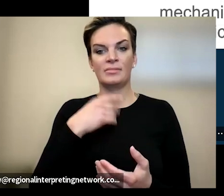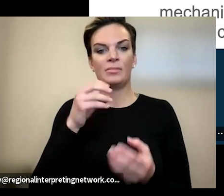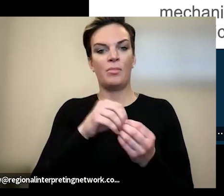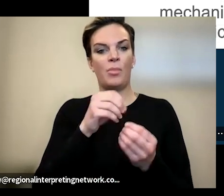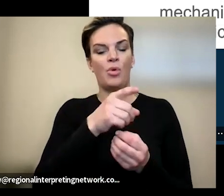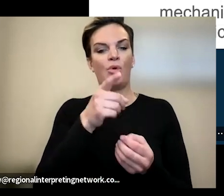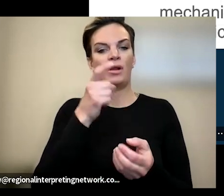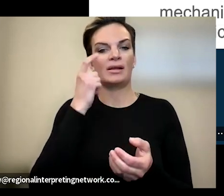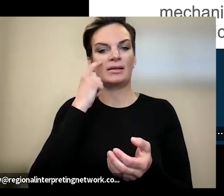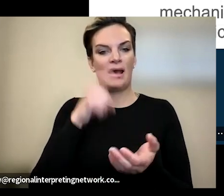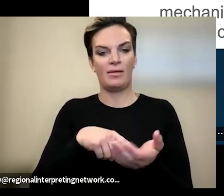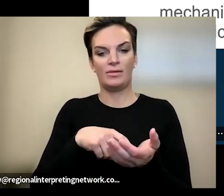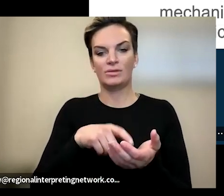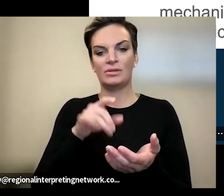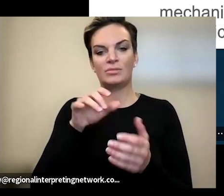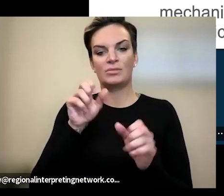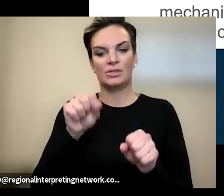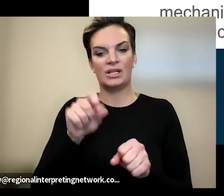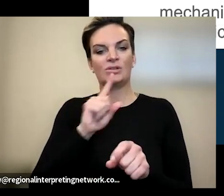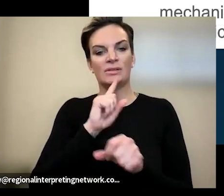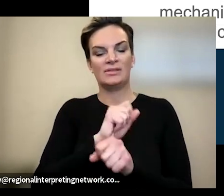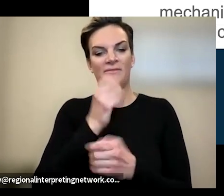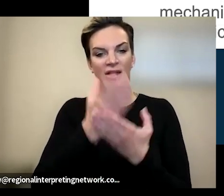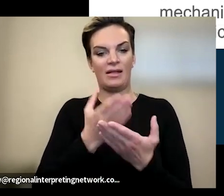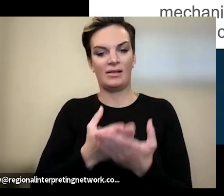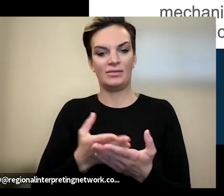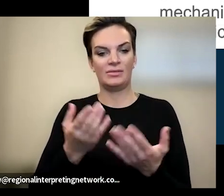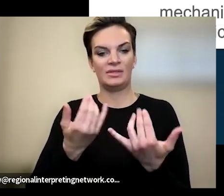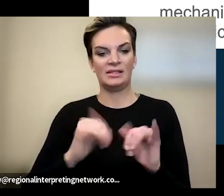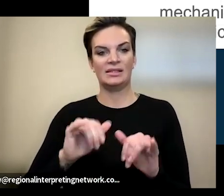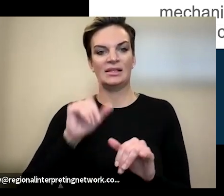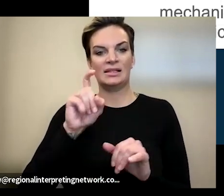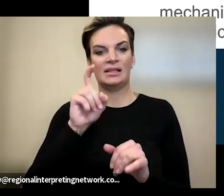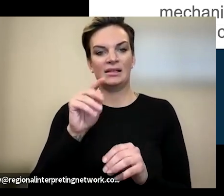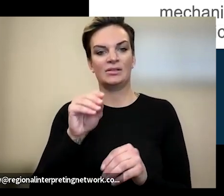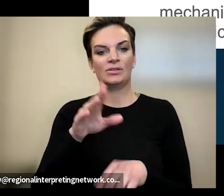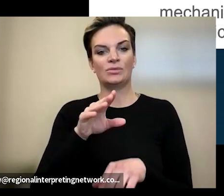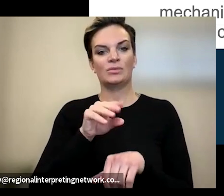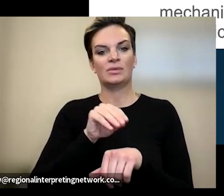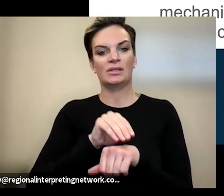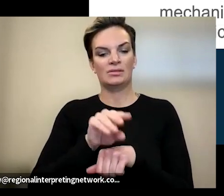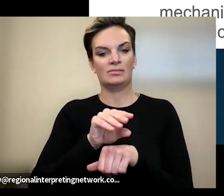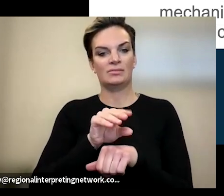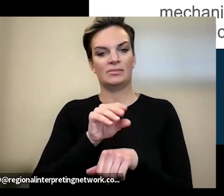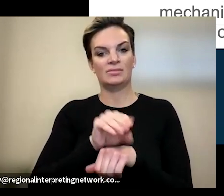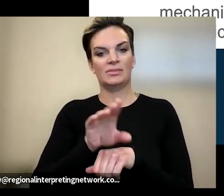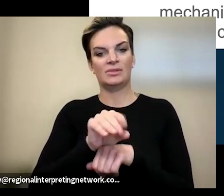of the potential validity. You still need to consult your clinician about, you know, the